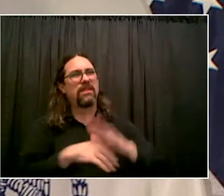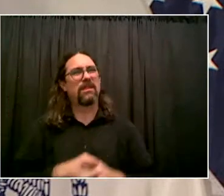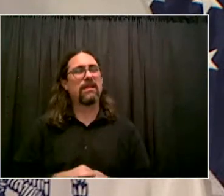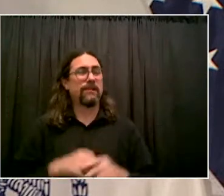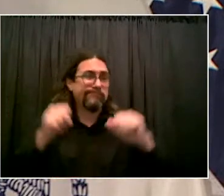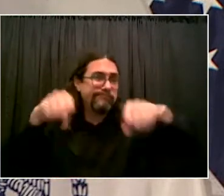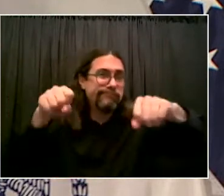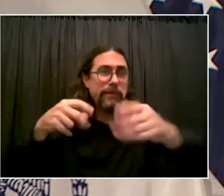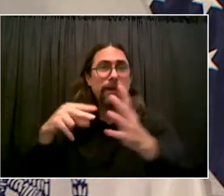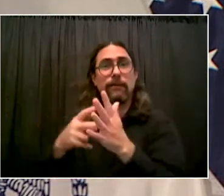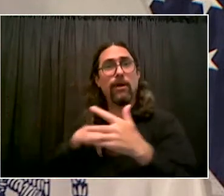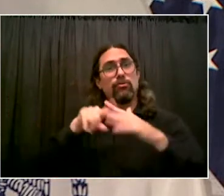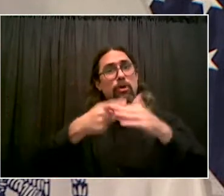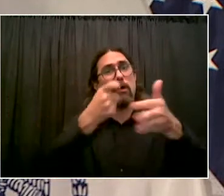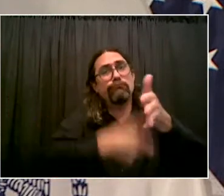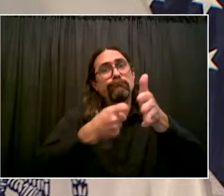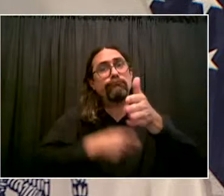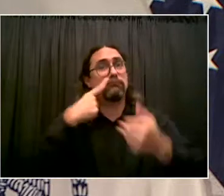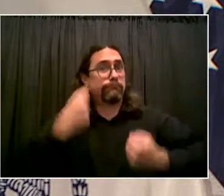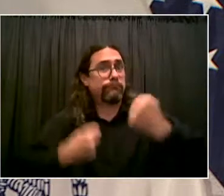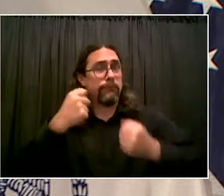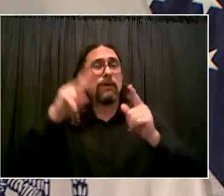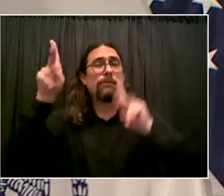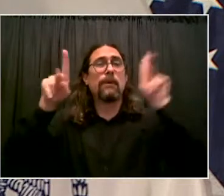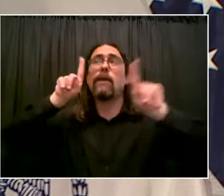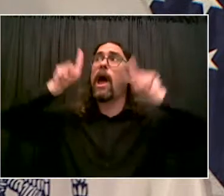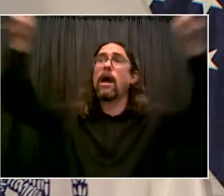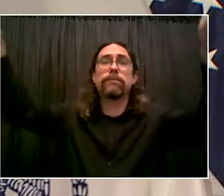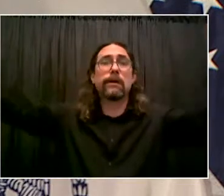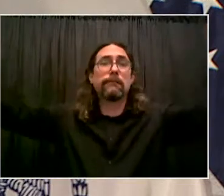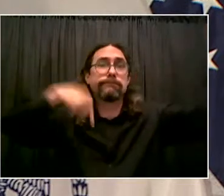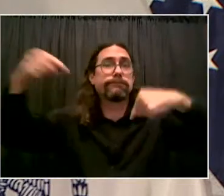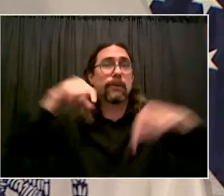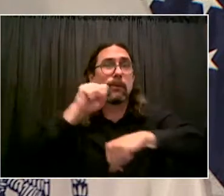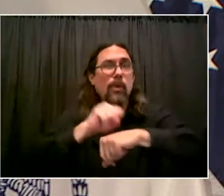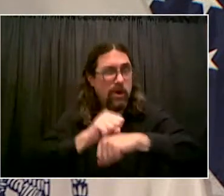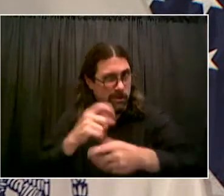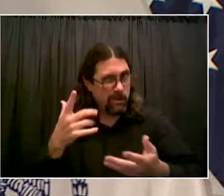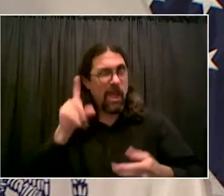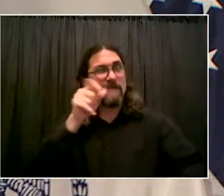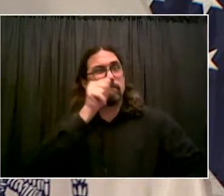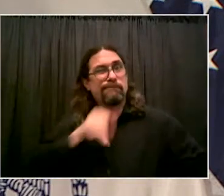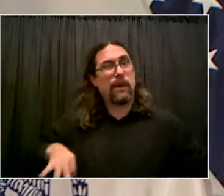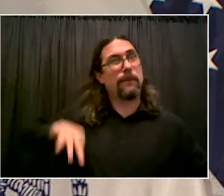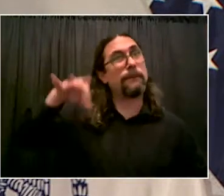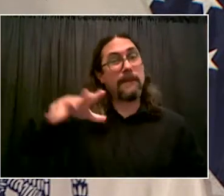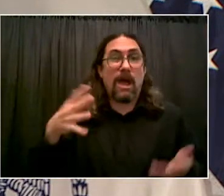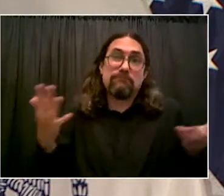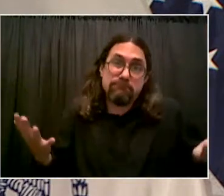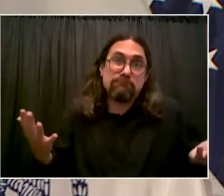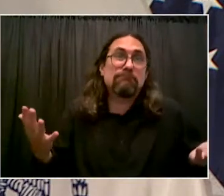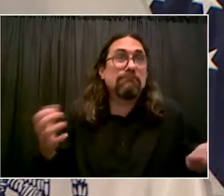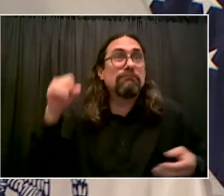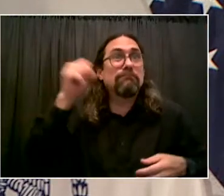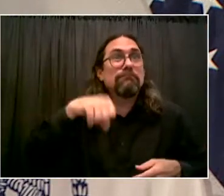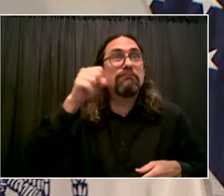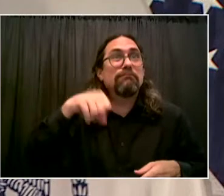YONKERS, IS BAD FOR PEOE PL EVERYWHERE. IN TERMS OF HOW TO MAKE METRO